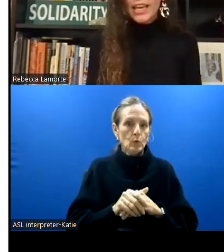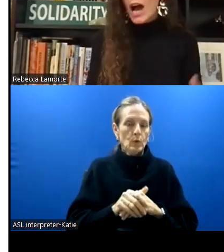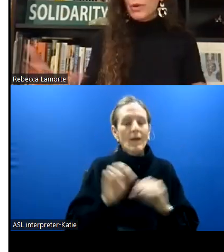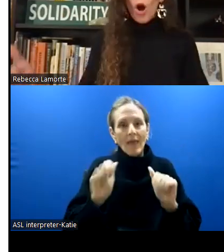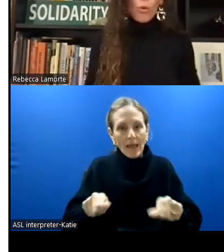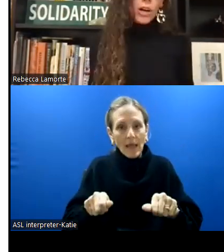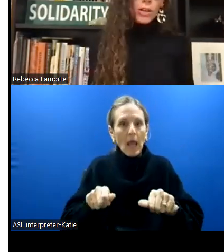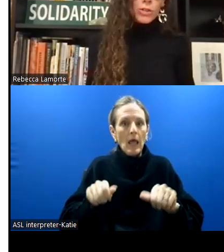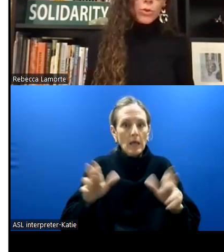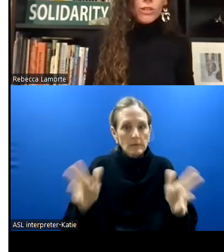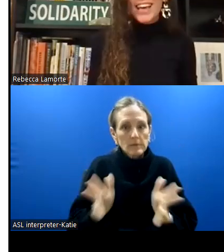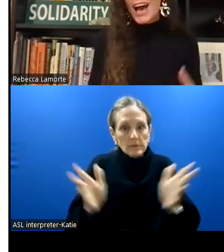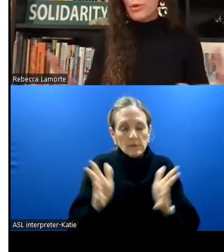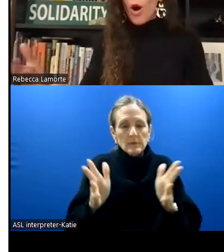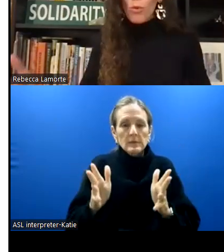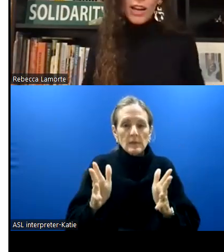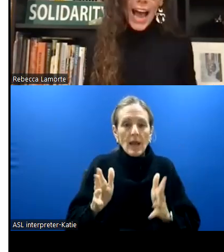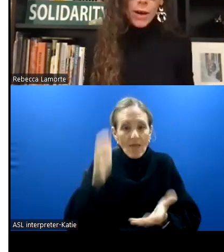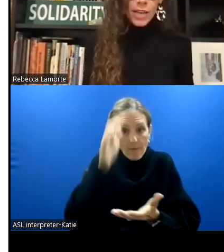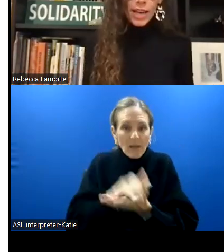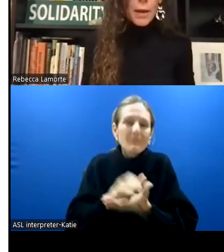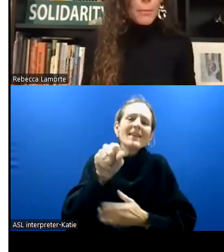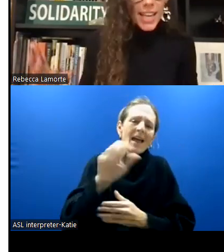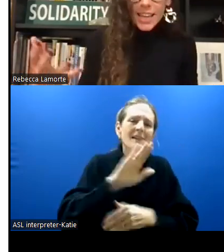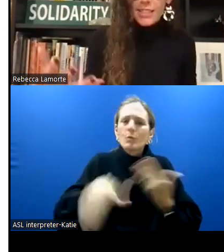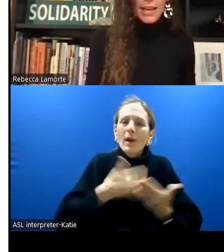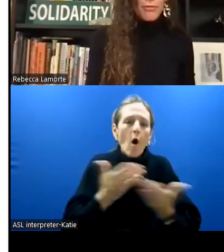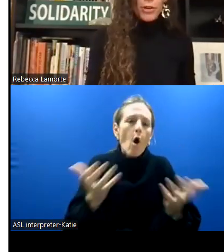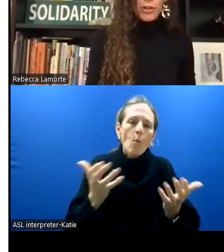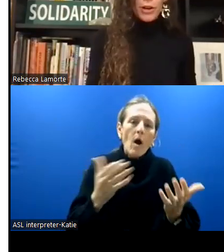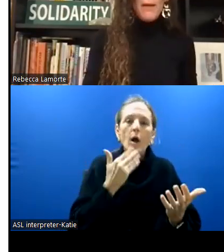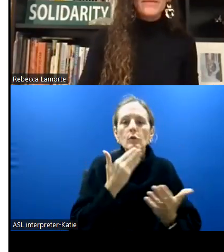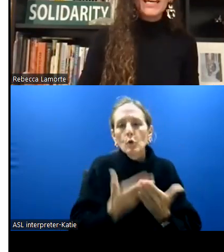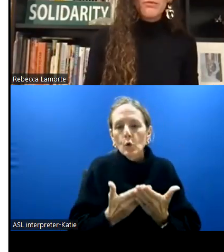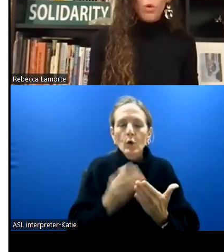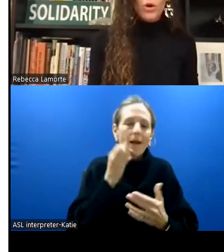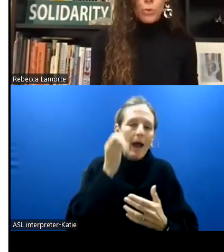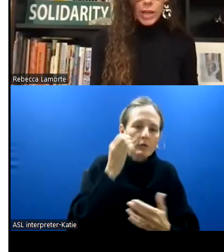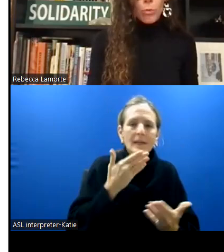Yeah, we all want good schools. Yeah, we all want housing. But take it a step further, make it more real.